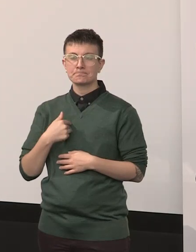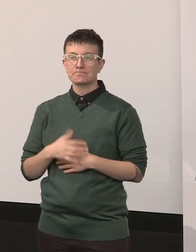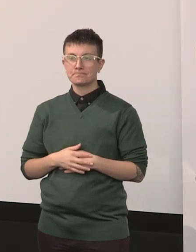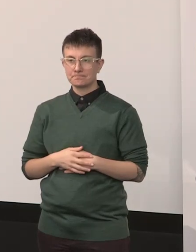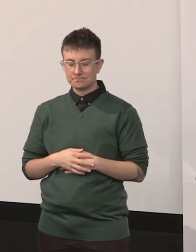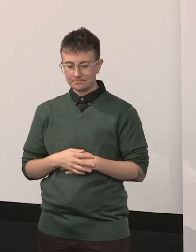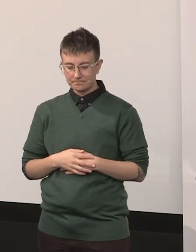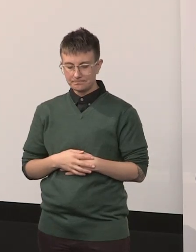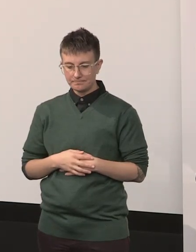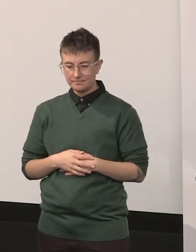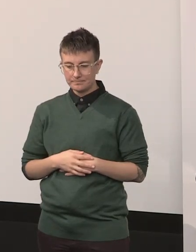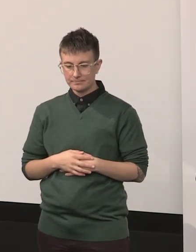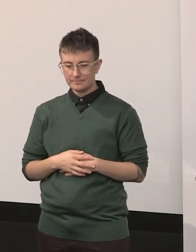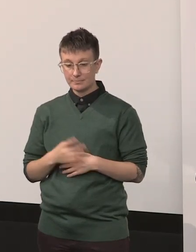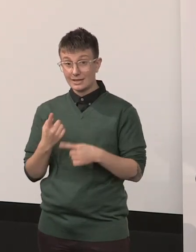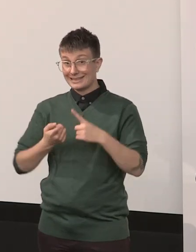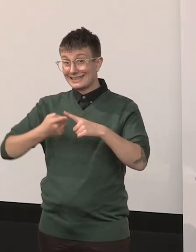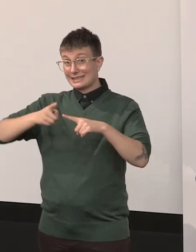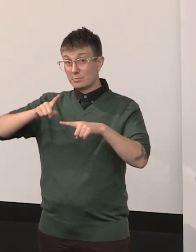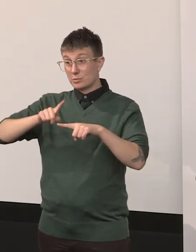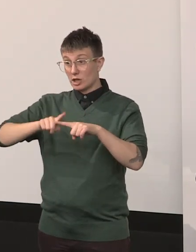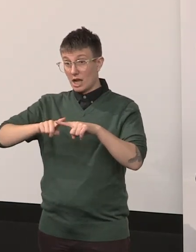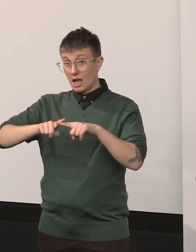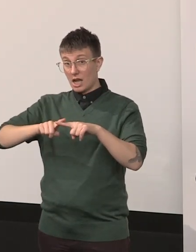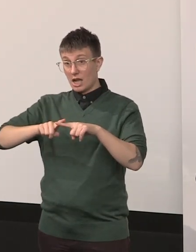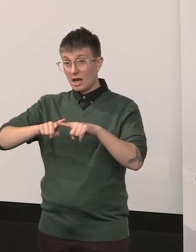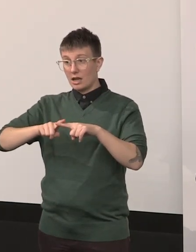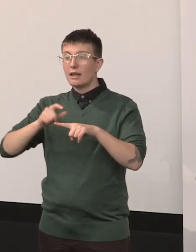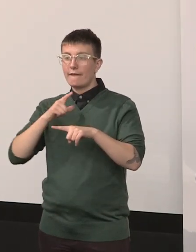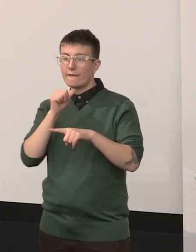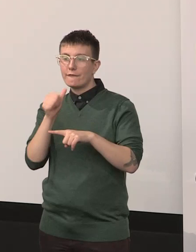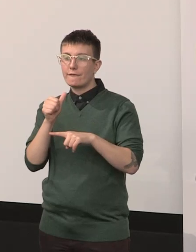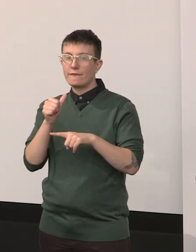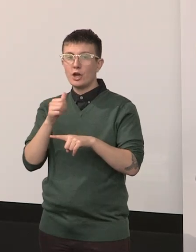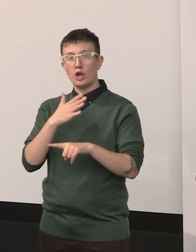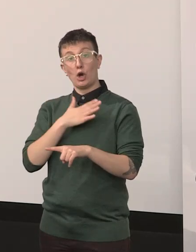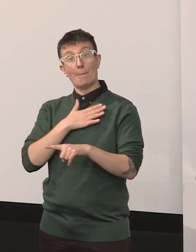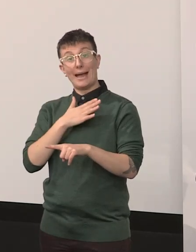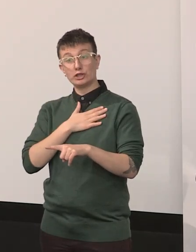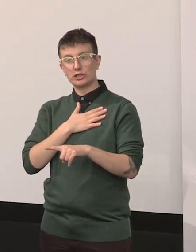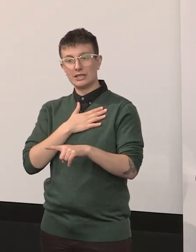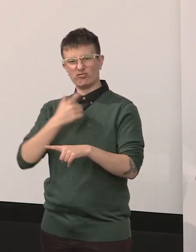I talk just generally about - I don't know the exact specifics of that case. But